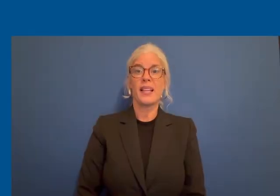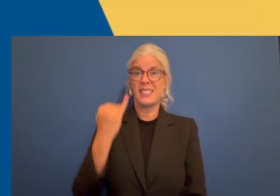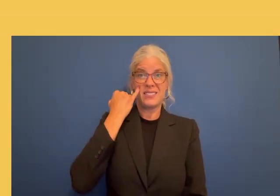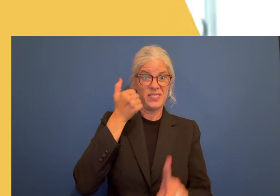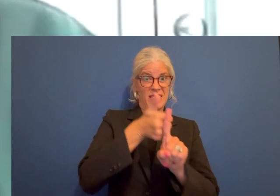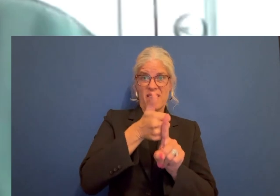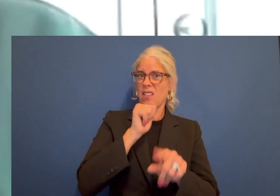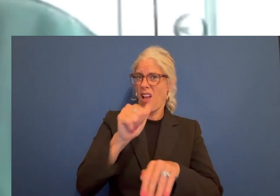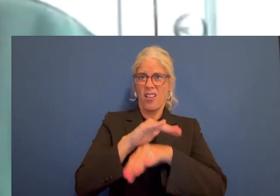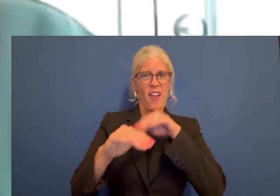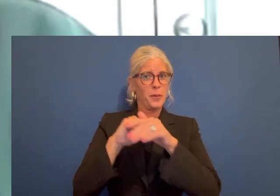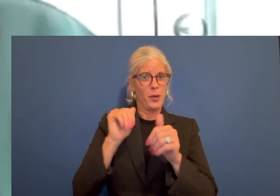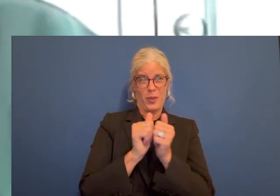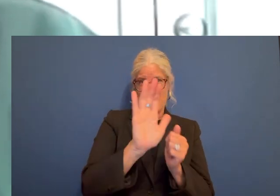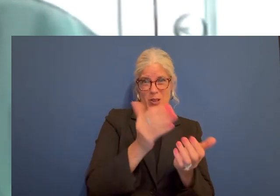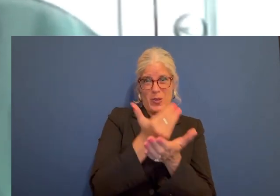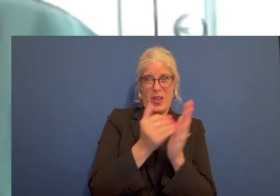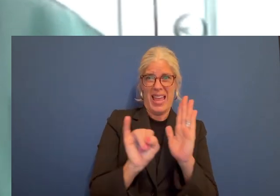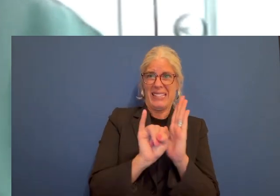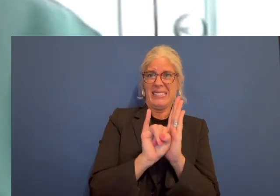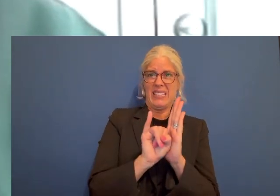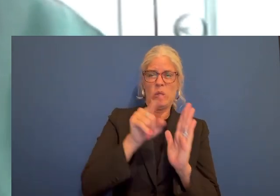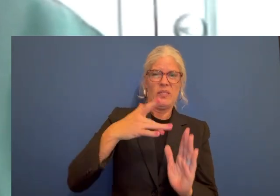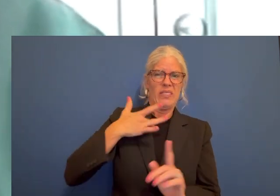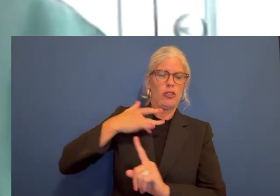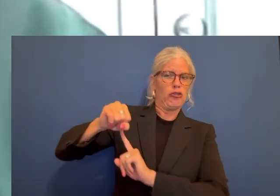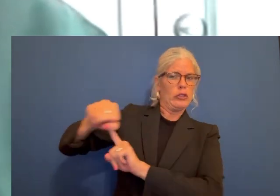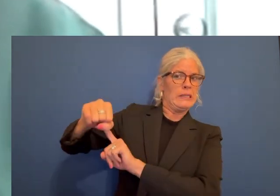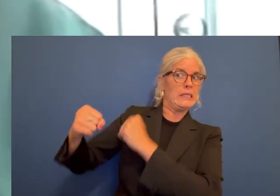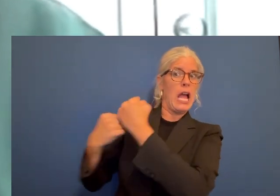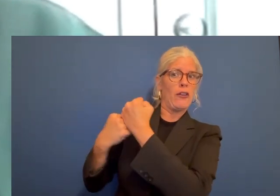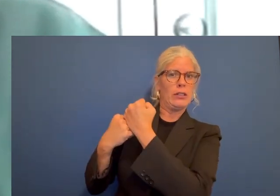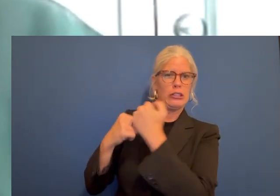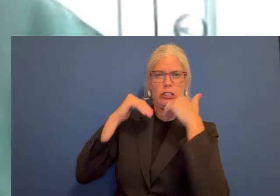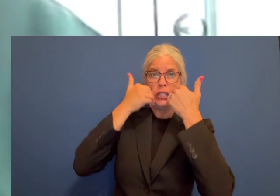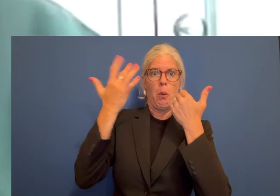If you're not comfortable with your new identity, you resist advocating shame